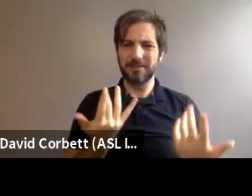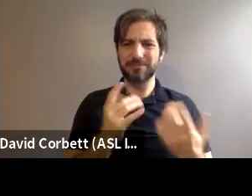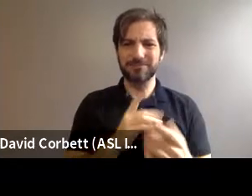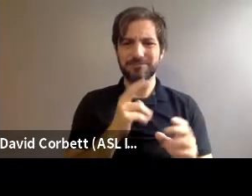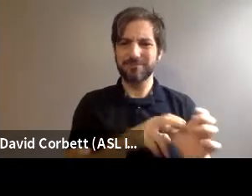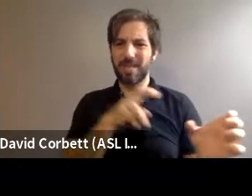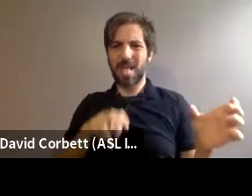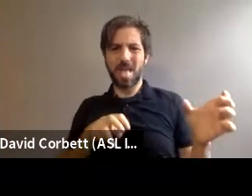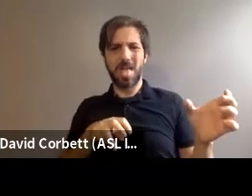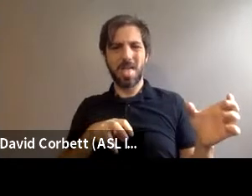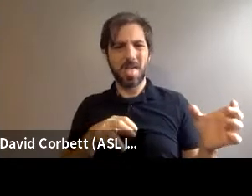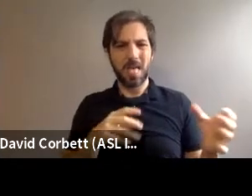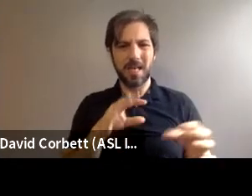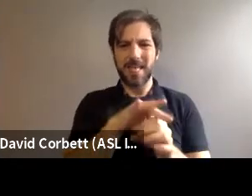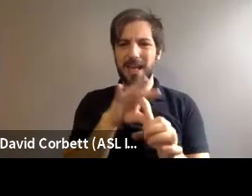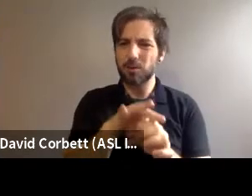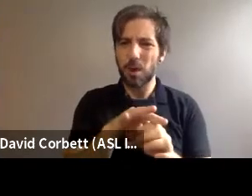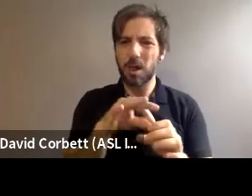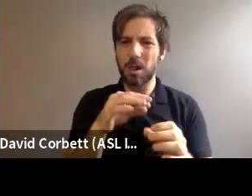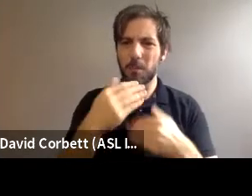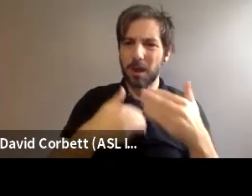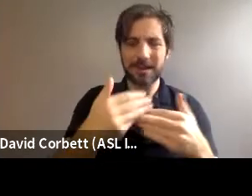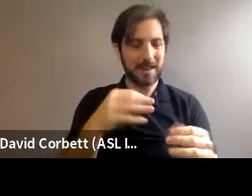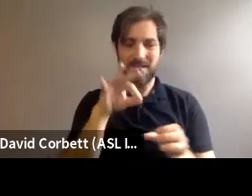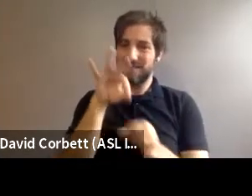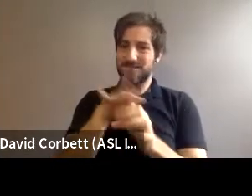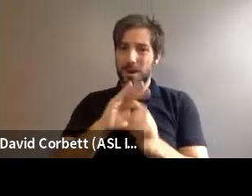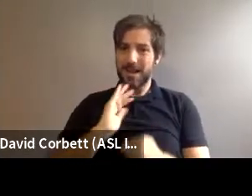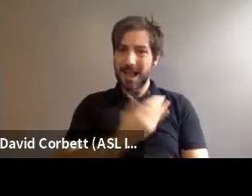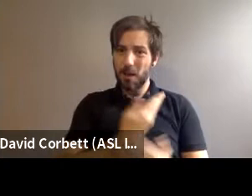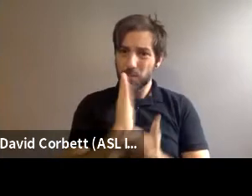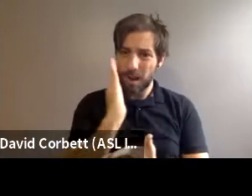even though voting is our most precious right. And I wondered if dance could be a way for